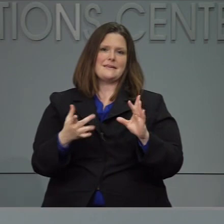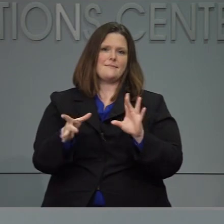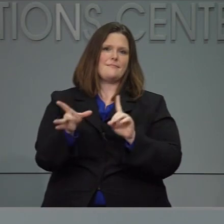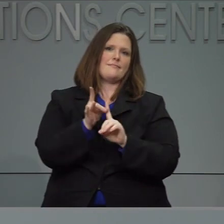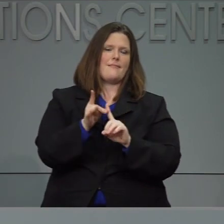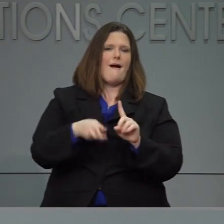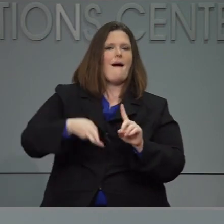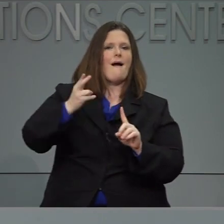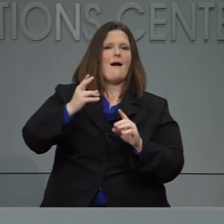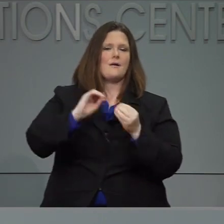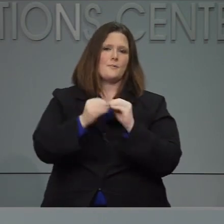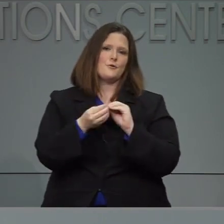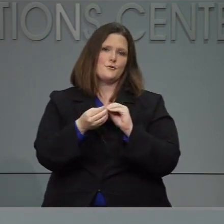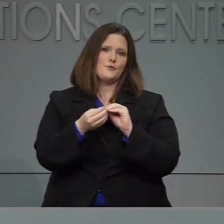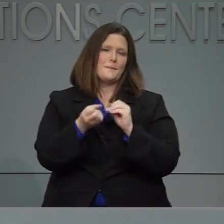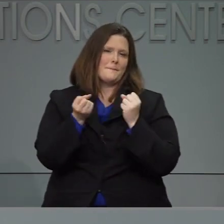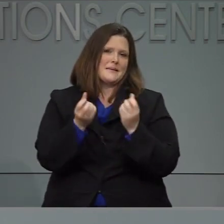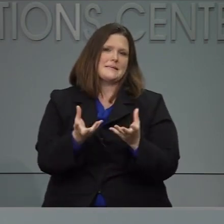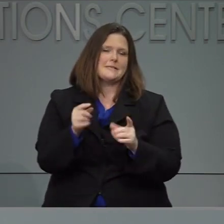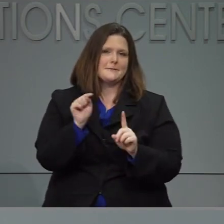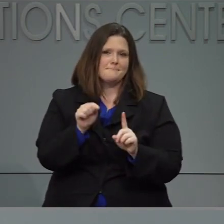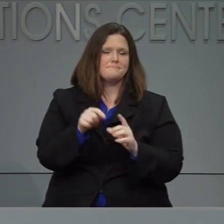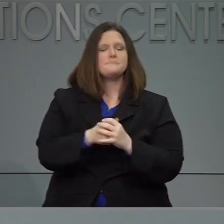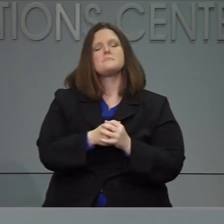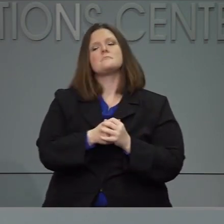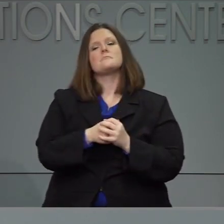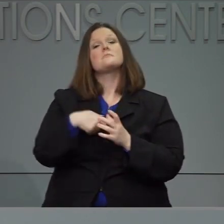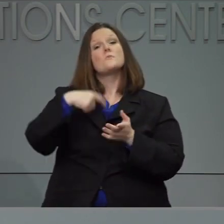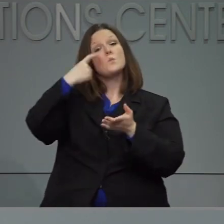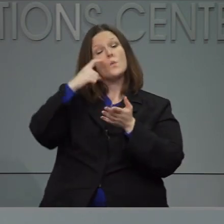THAT THAT CASE IS GOING UP. AT THE END OF LAST WEEK AND